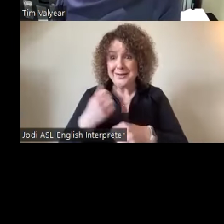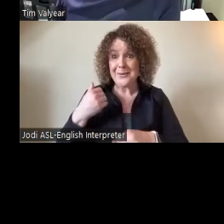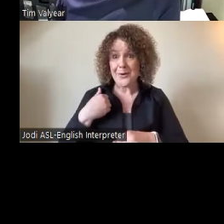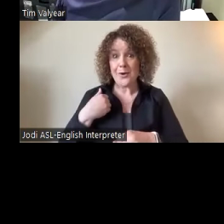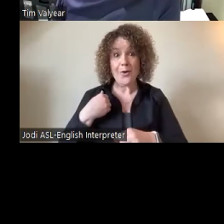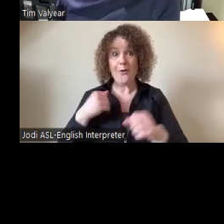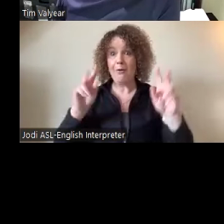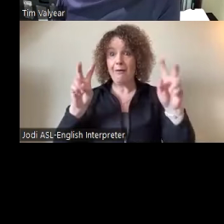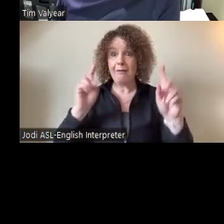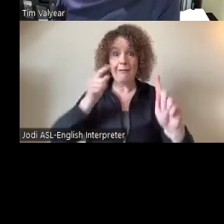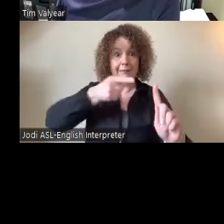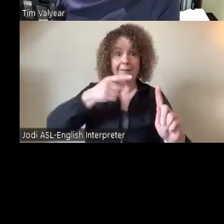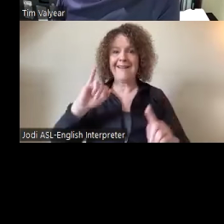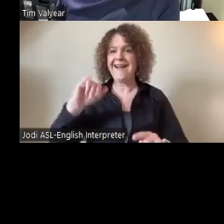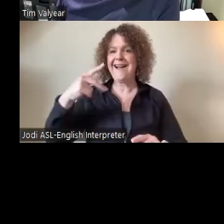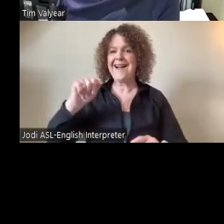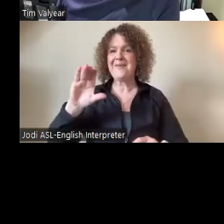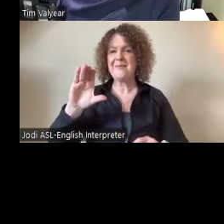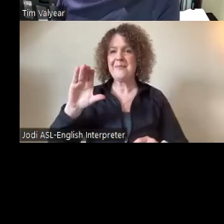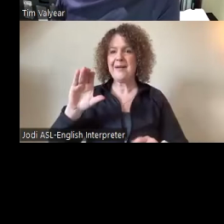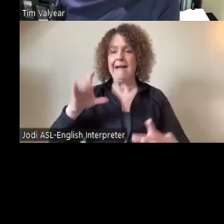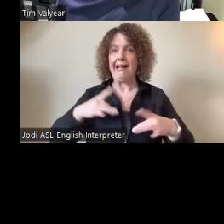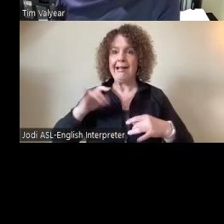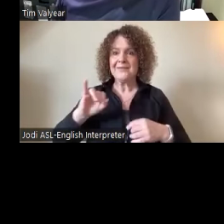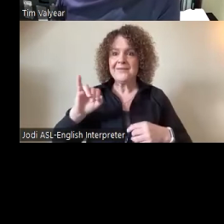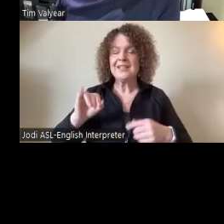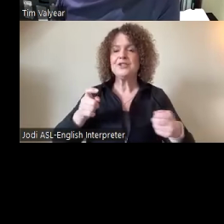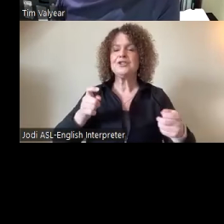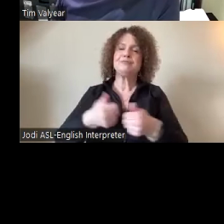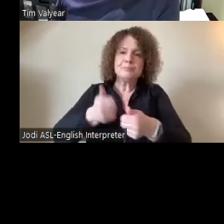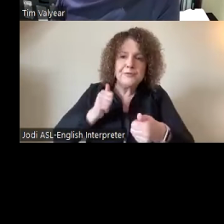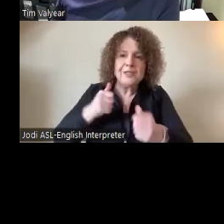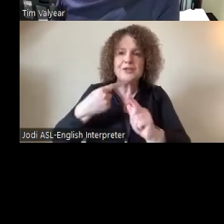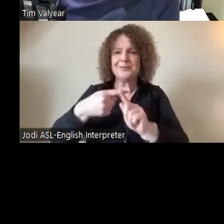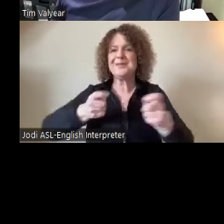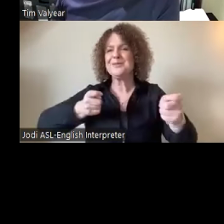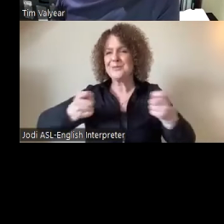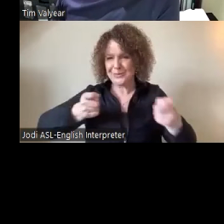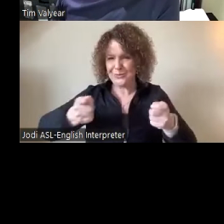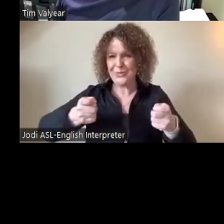slide. So we're going to talk about what we talked